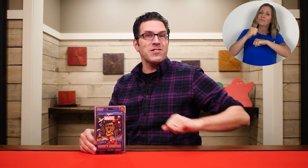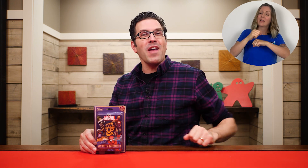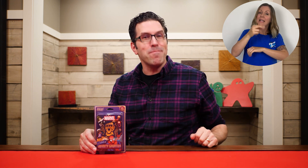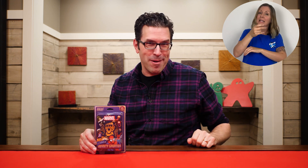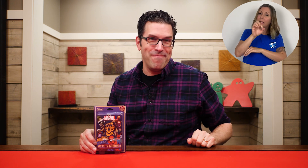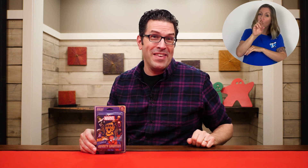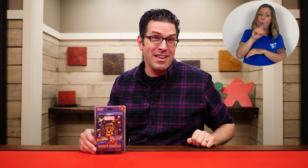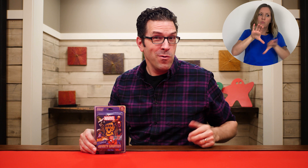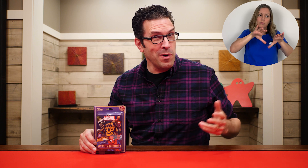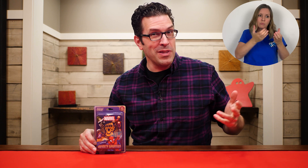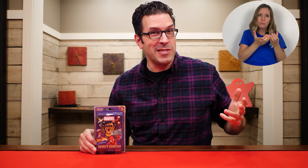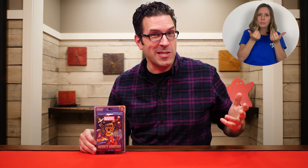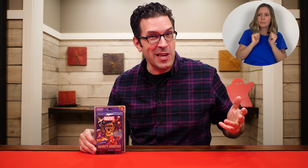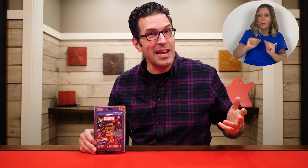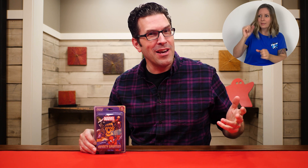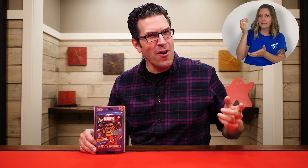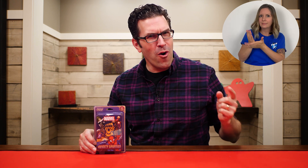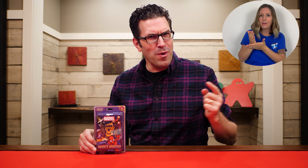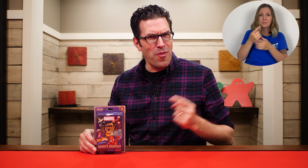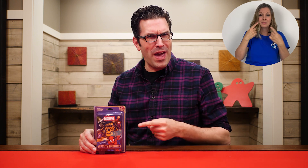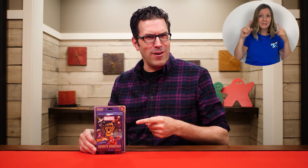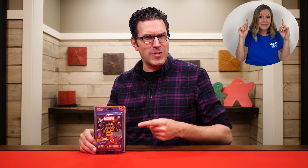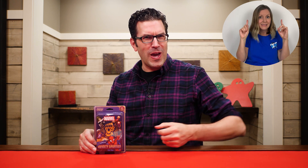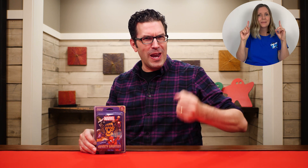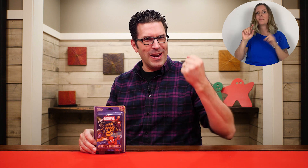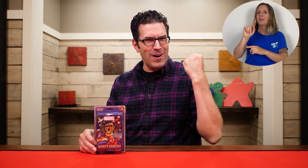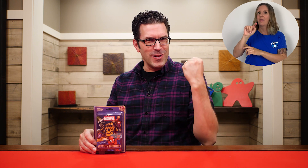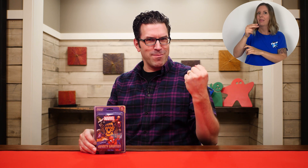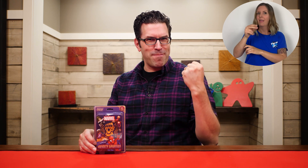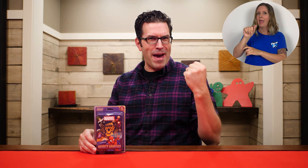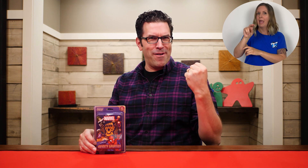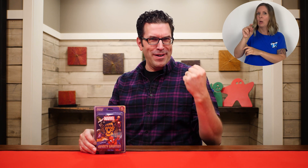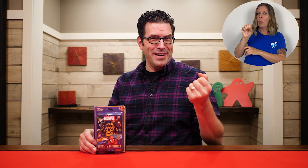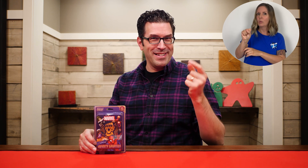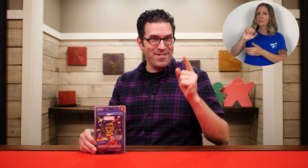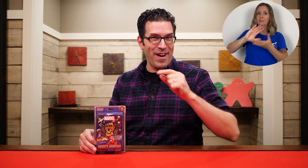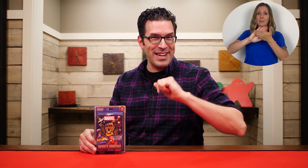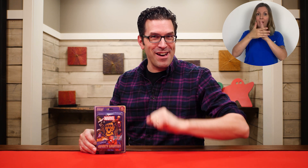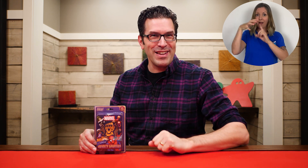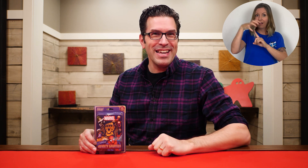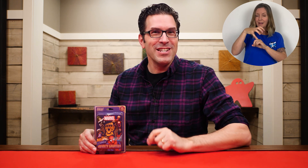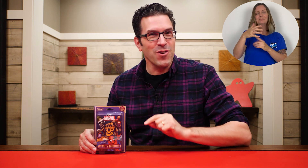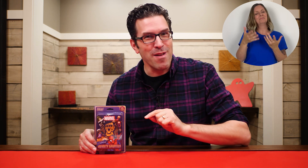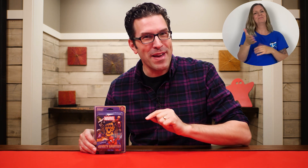to stop him. Will they succeed? Or will Thanos gain ultimate power? To find out, join me